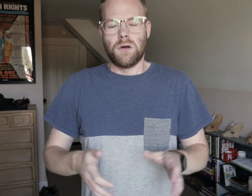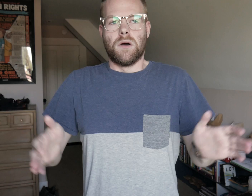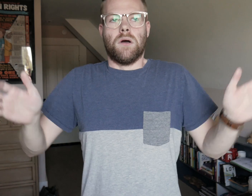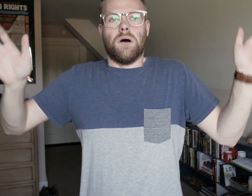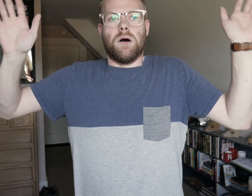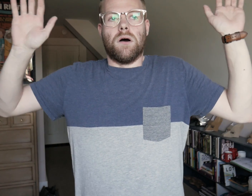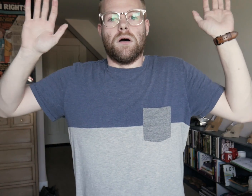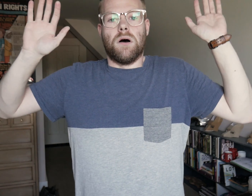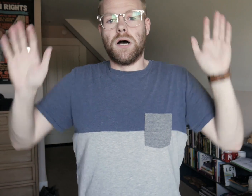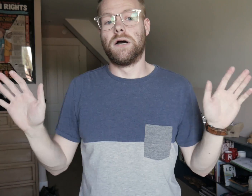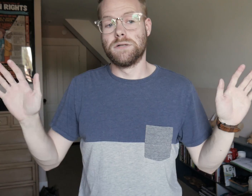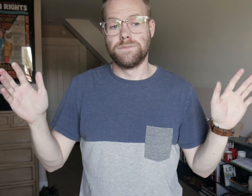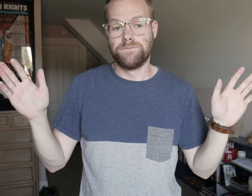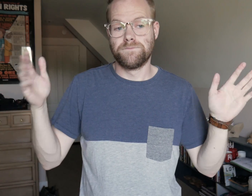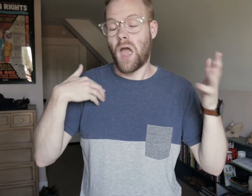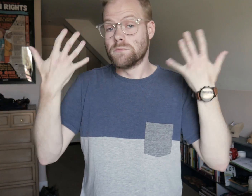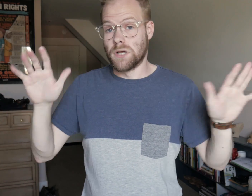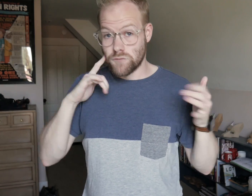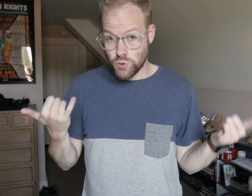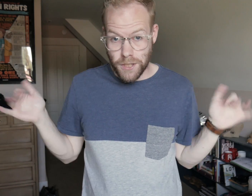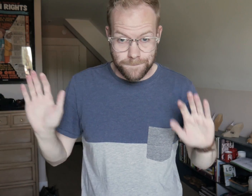*takes a deep breath* I’m done for today.